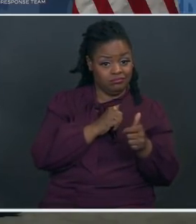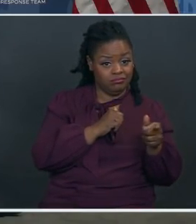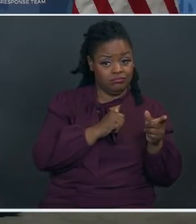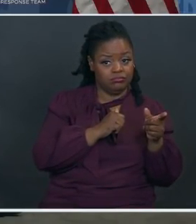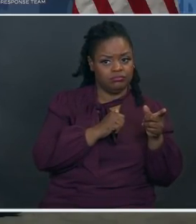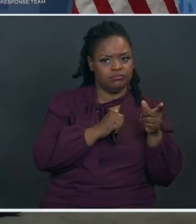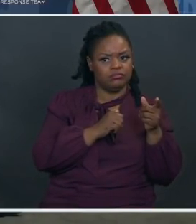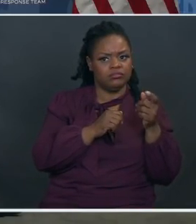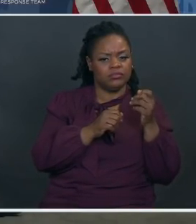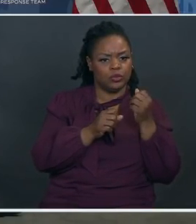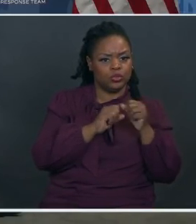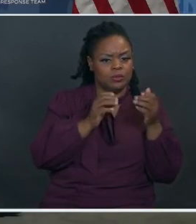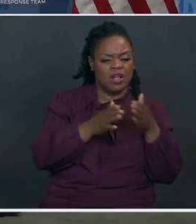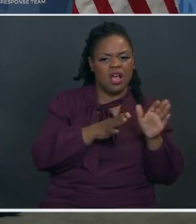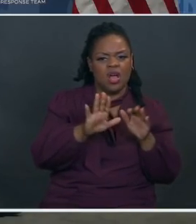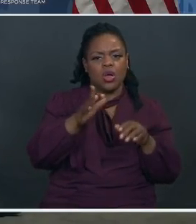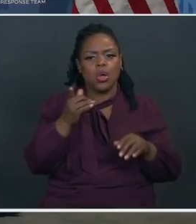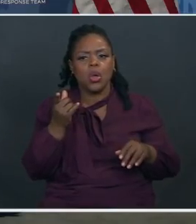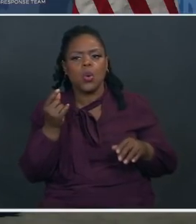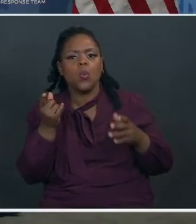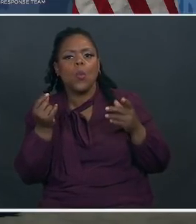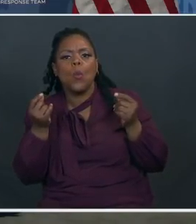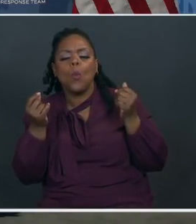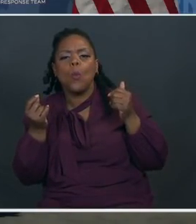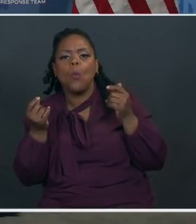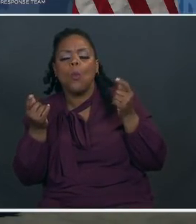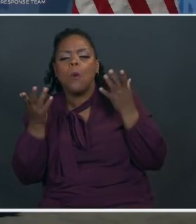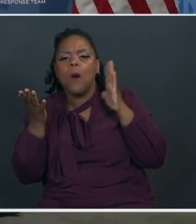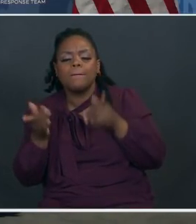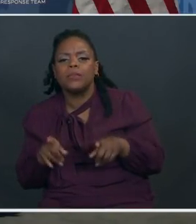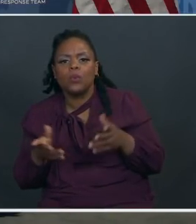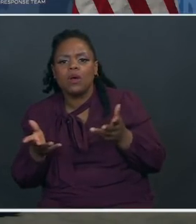And separately, I'm interested in hearing from Dr. Walensky